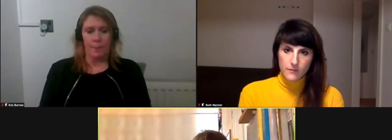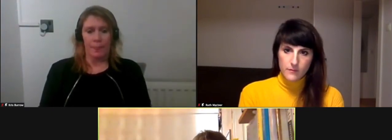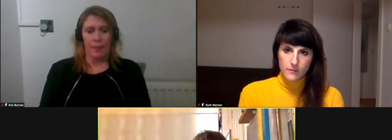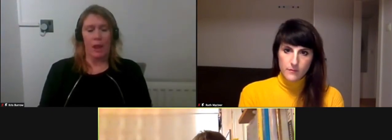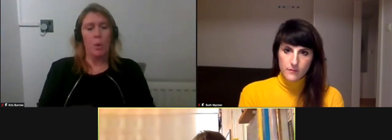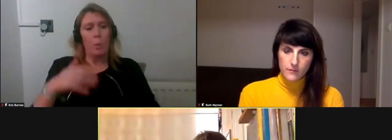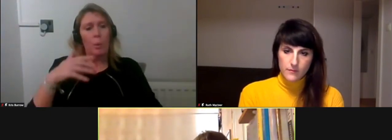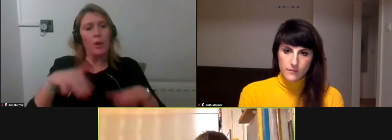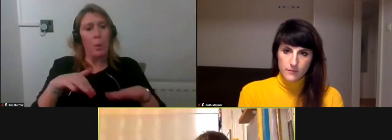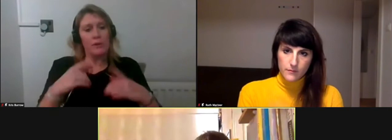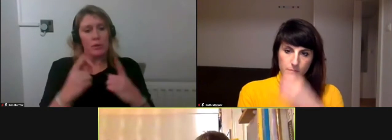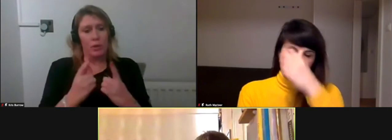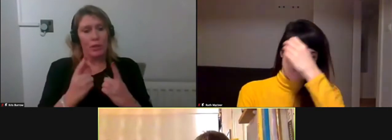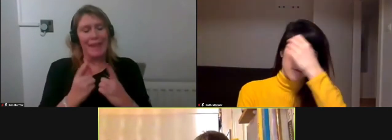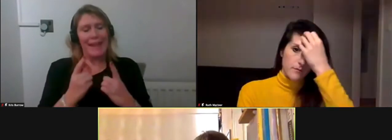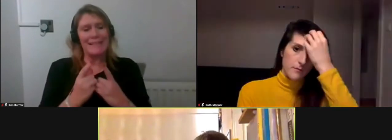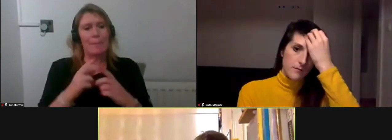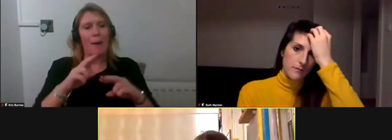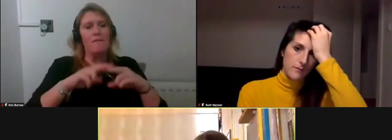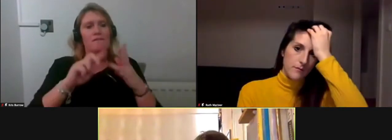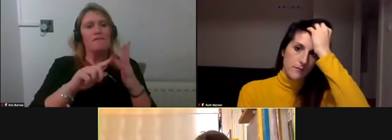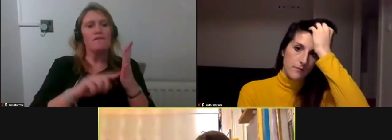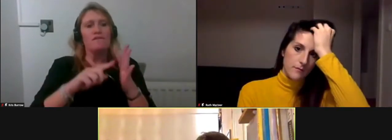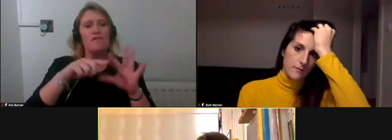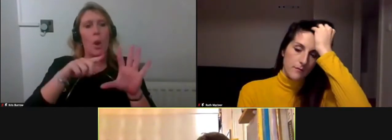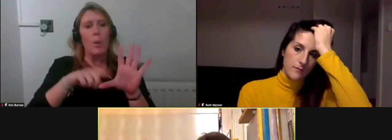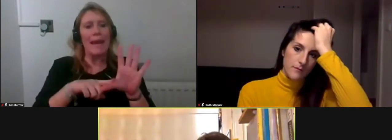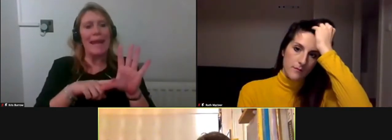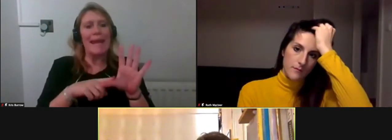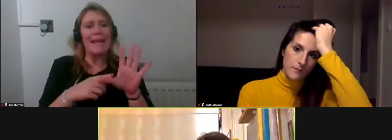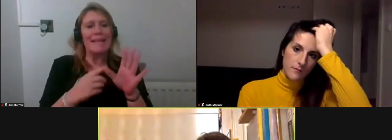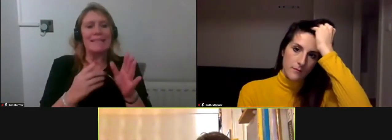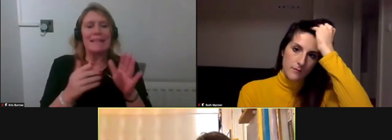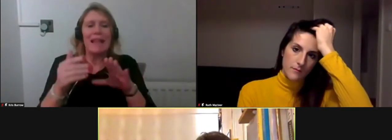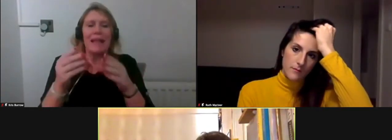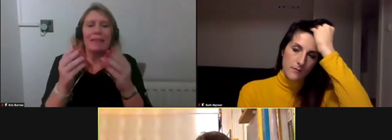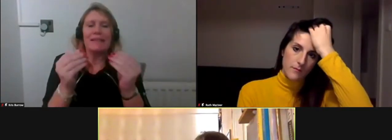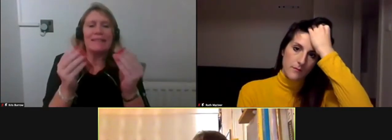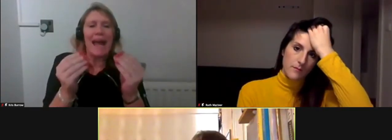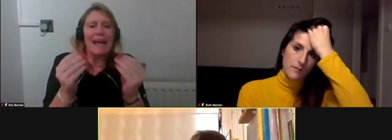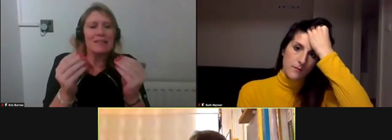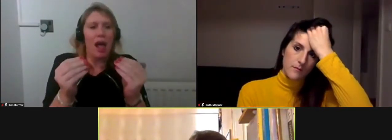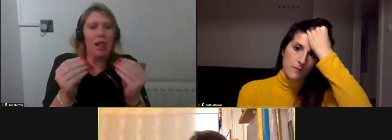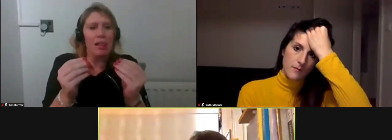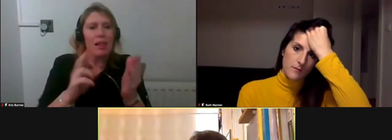the tactile nature of the props. I'm hoping that I can convey a little bit of